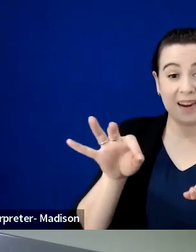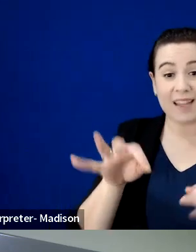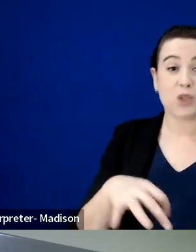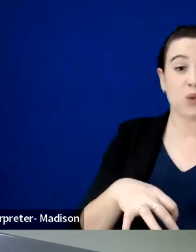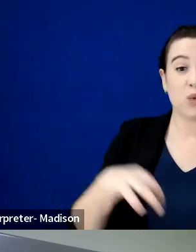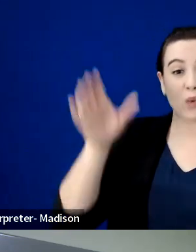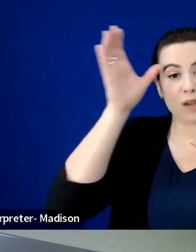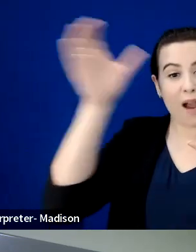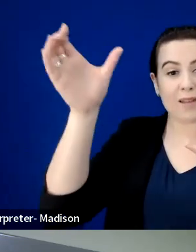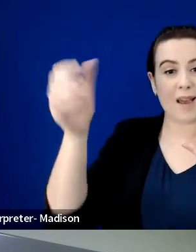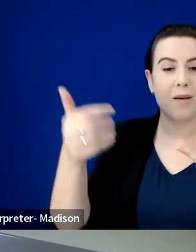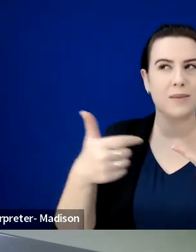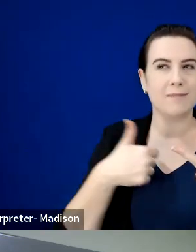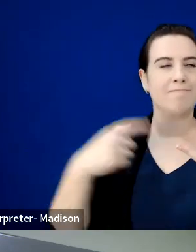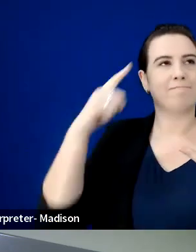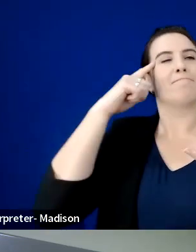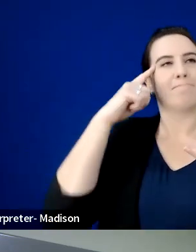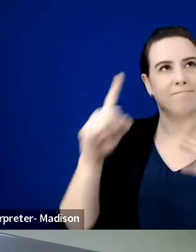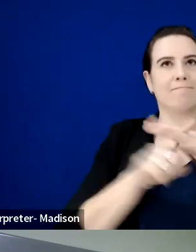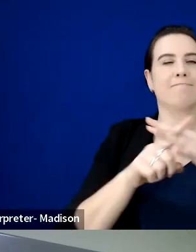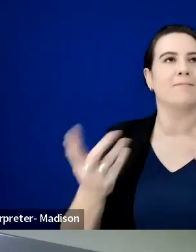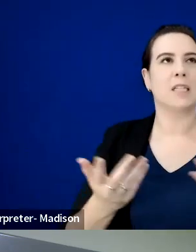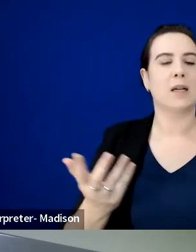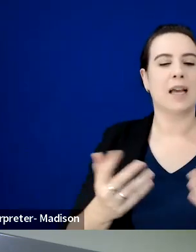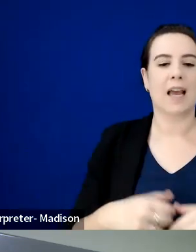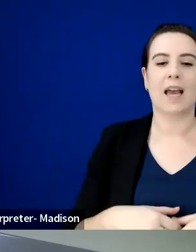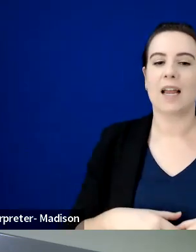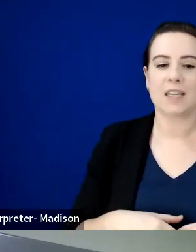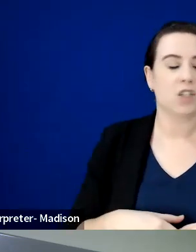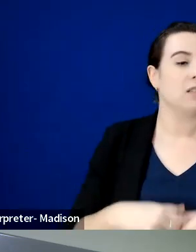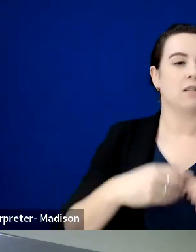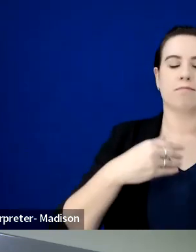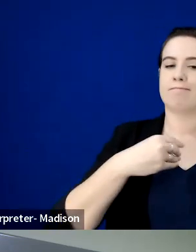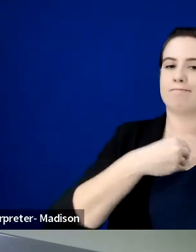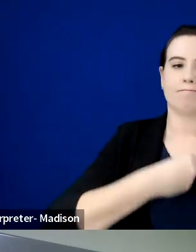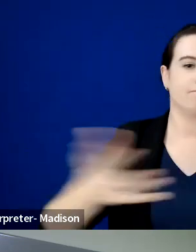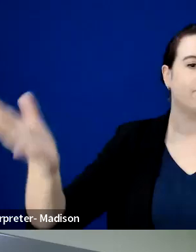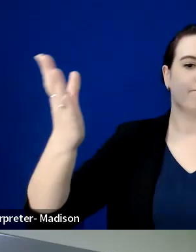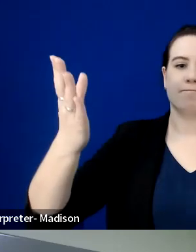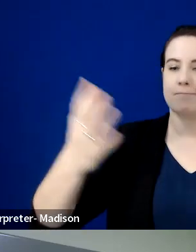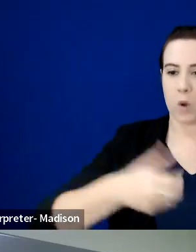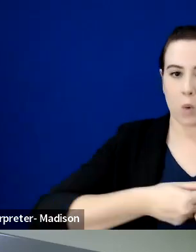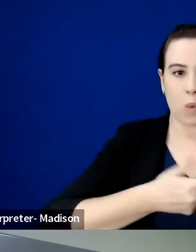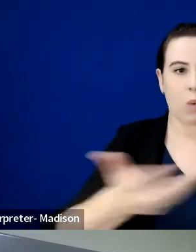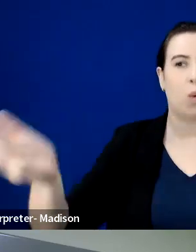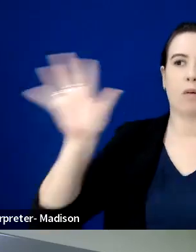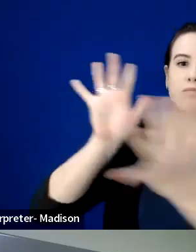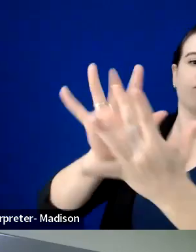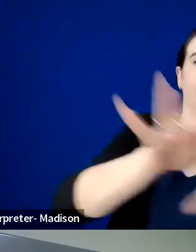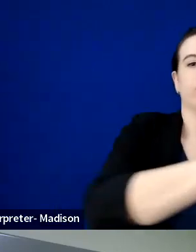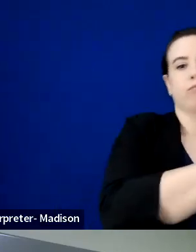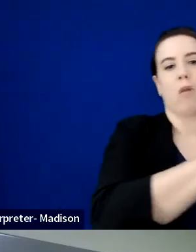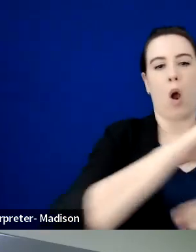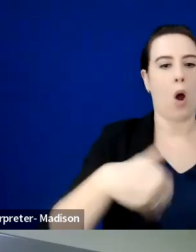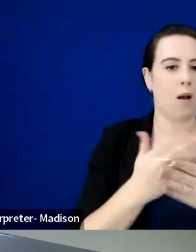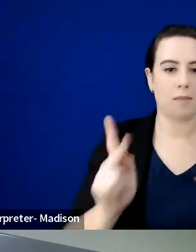I love those ideas, and just wanted to put my two cents' with Pat's and Regina's, so we'll have six cents'.